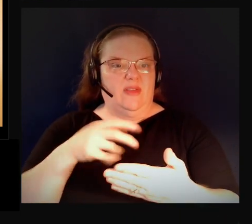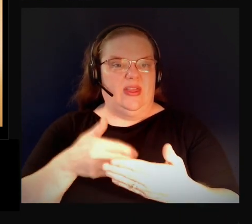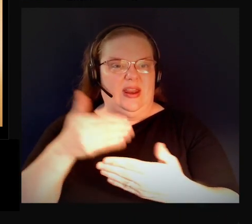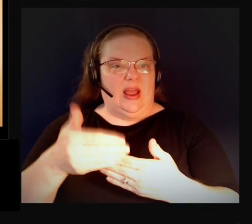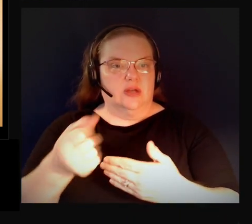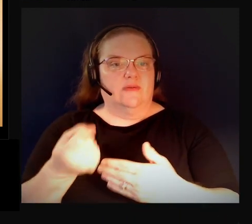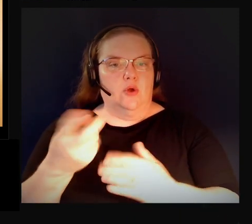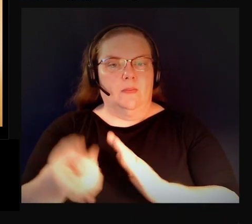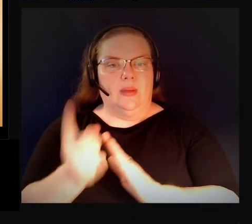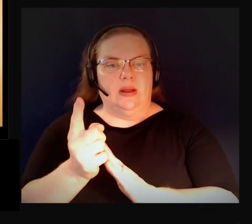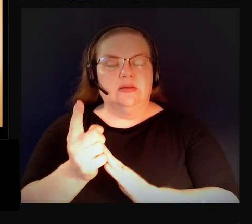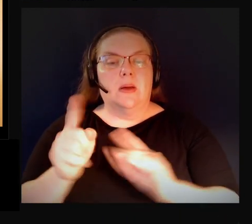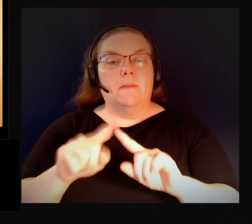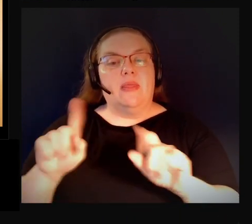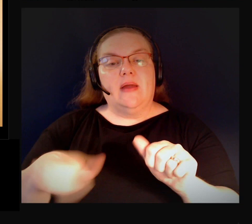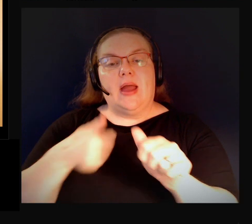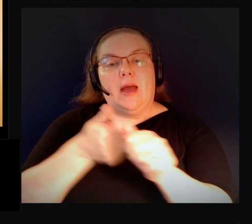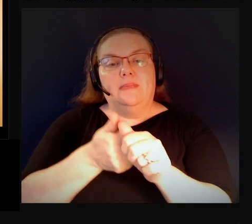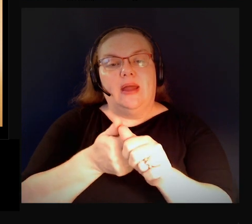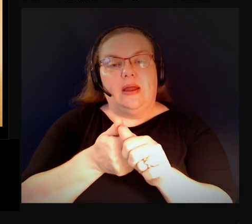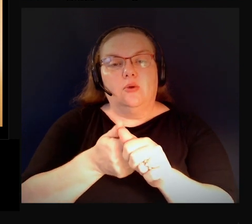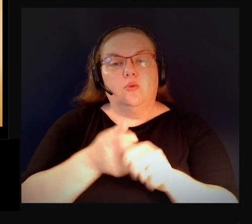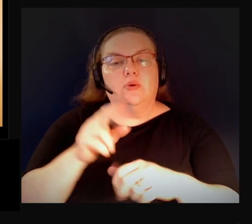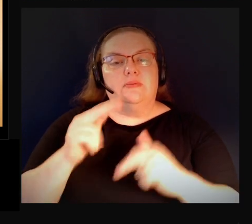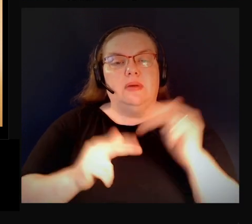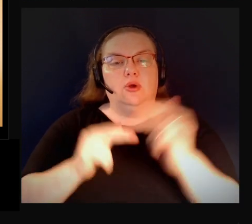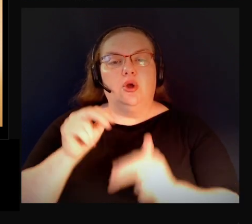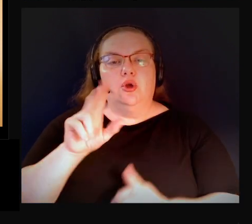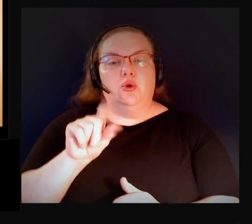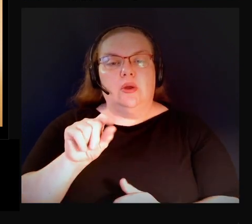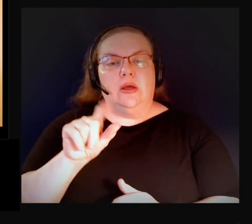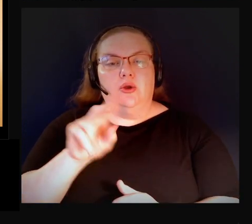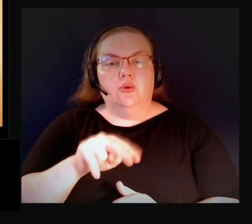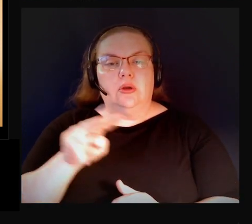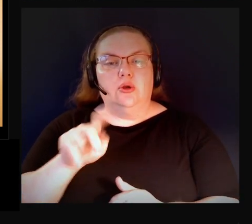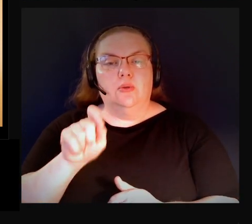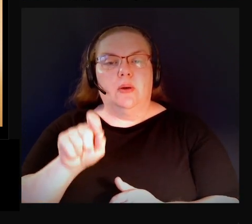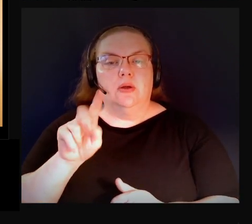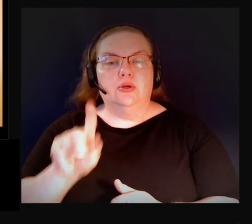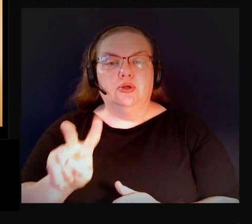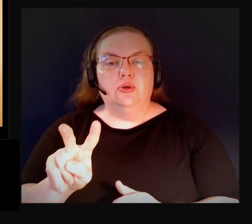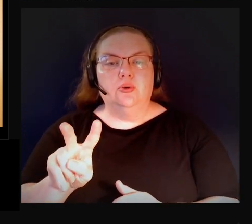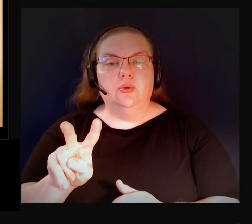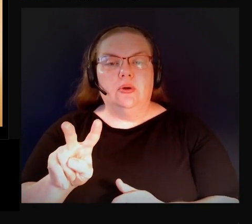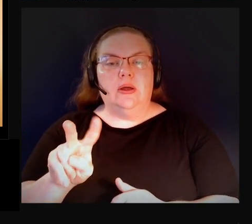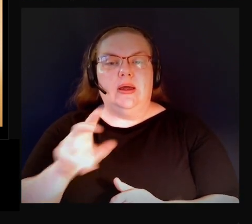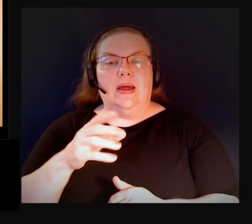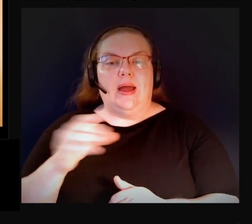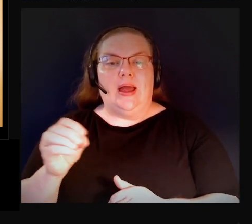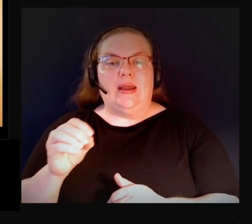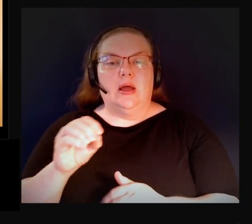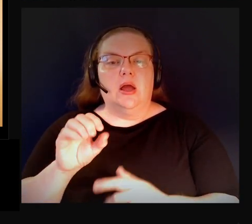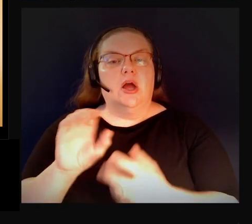The update was built using Unity 2022.2.0b16 and a custom version of HDRP, version 12.